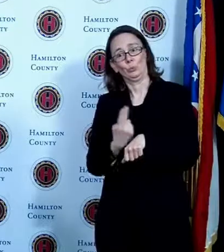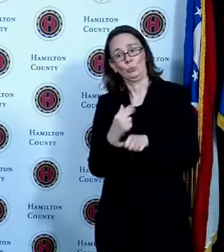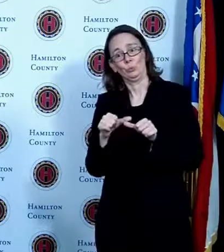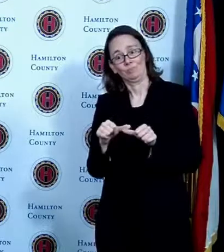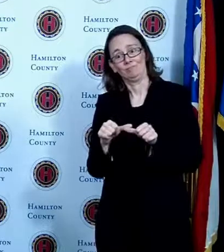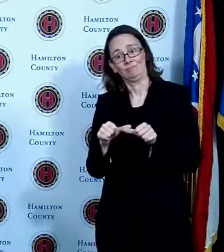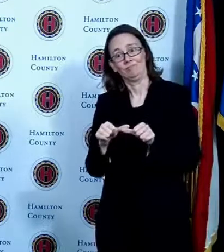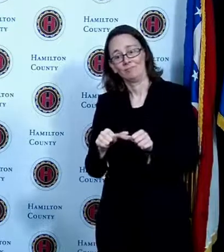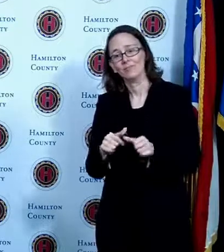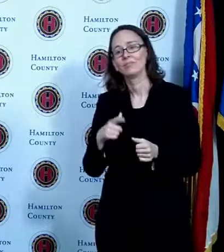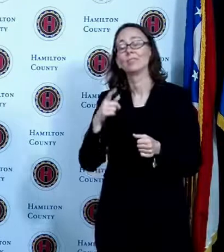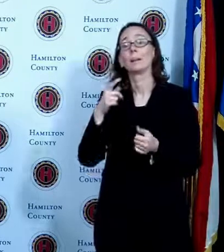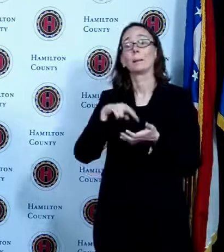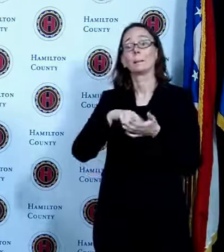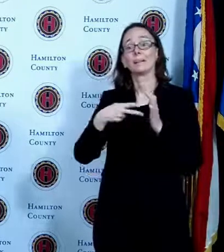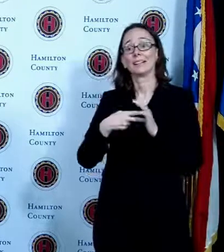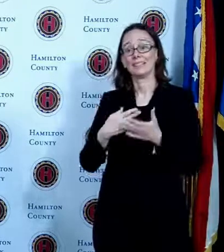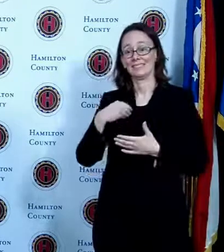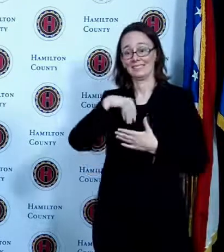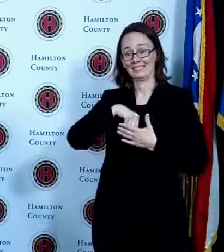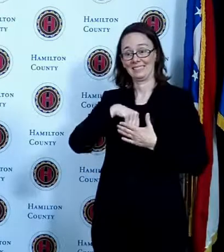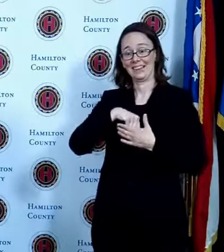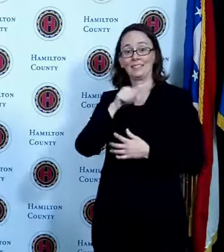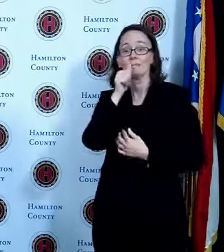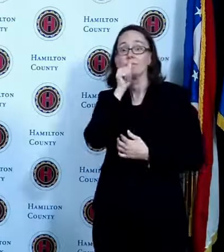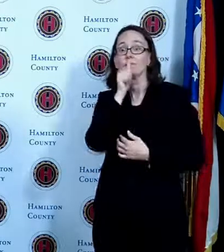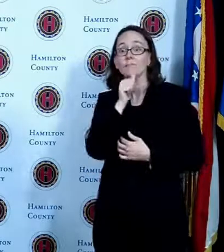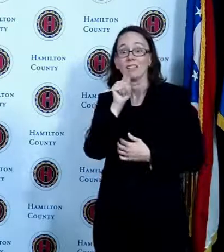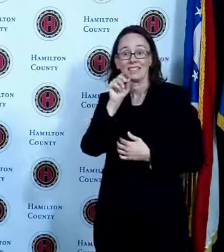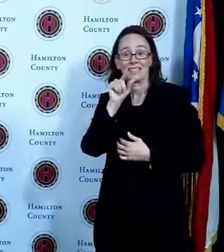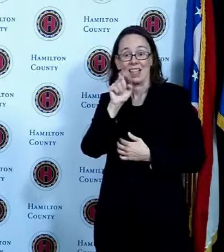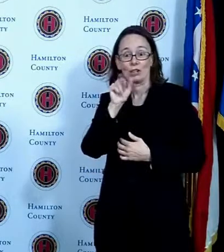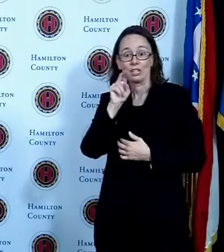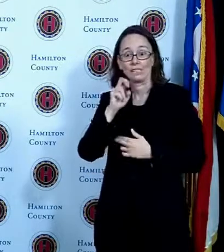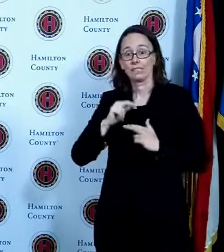what we want we want them to be able to not use but if that happens we'll we'll